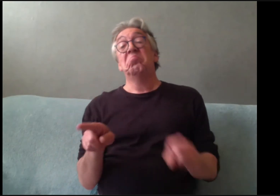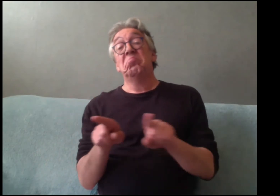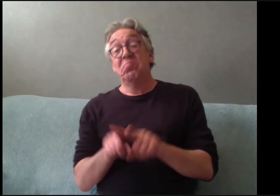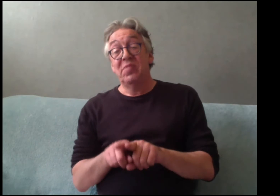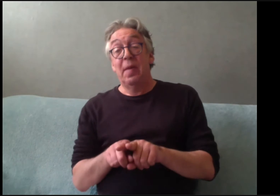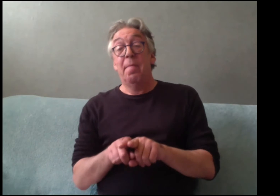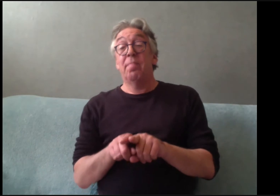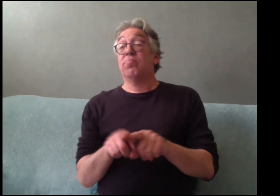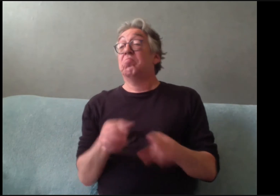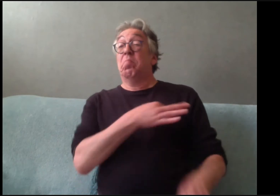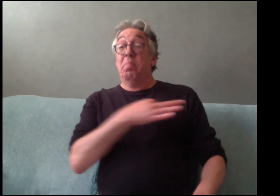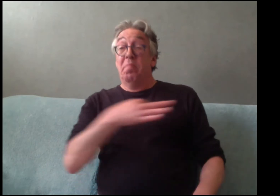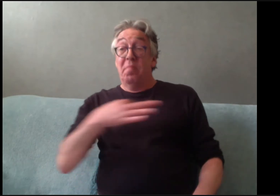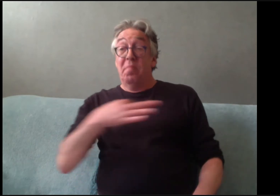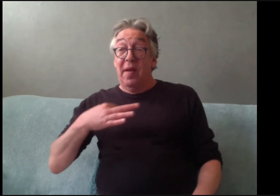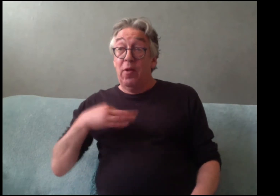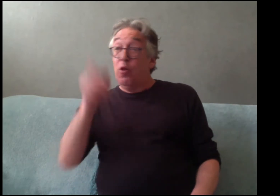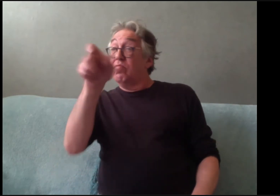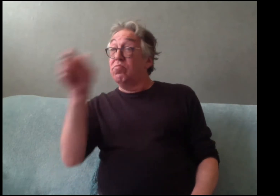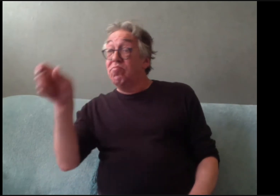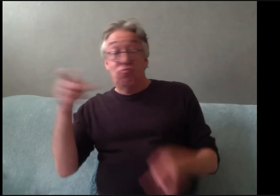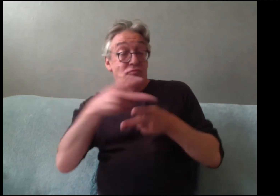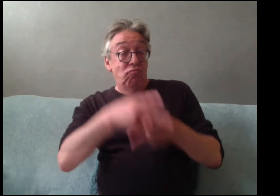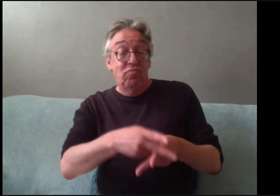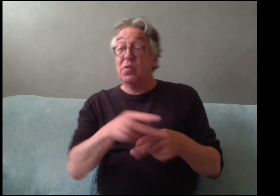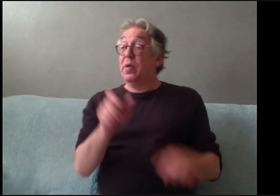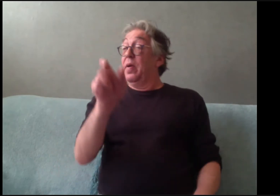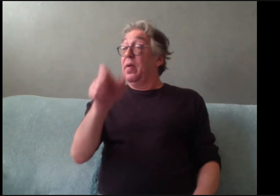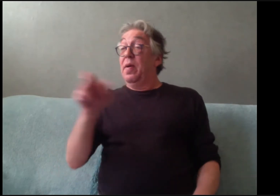I think we'll have to remember this after the crisis